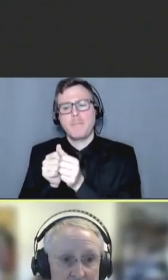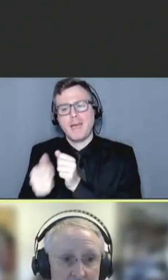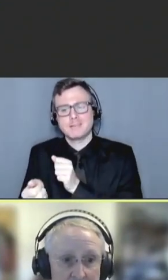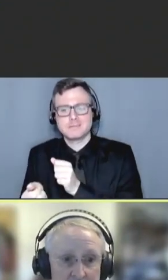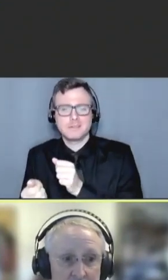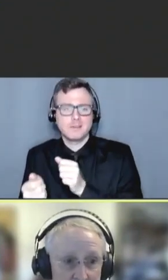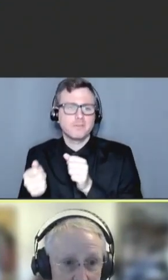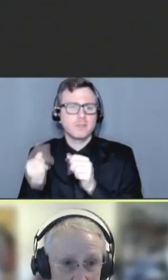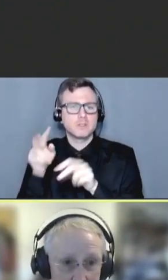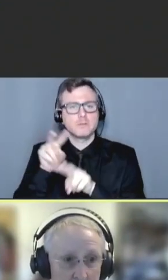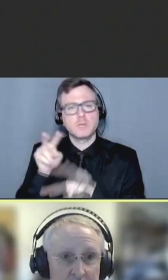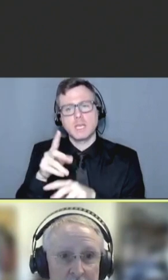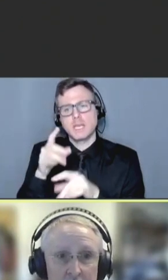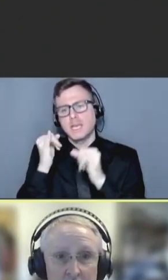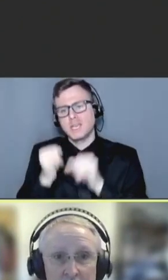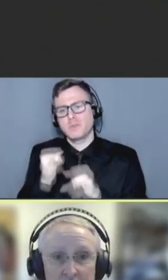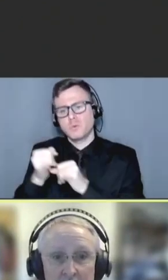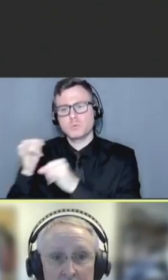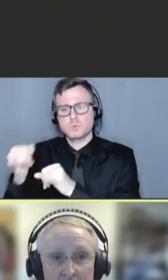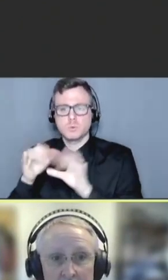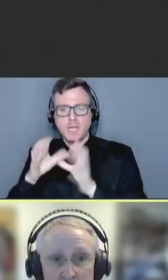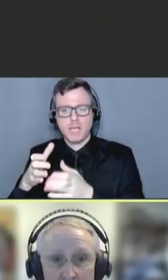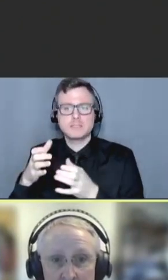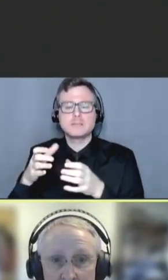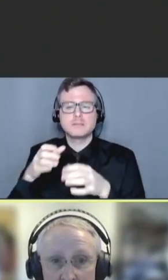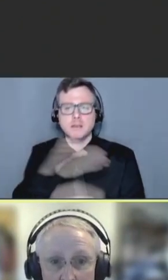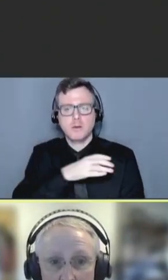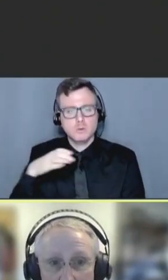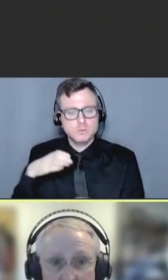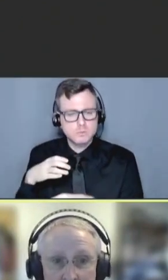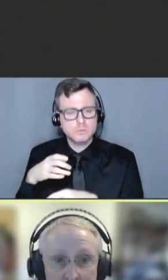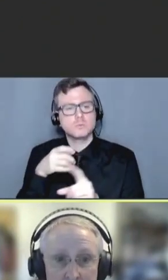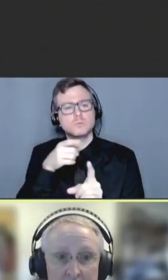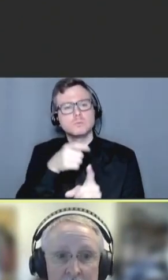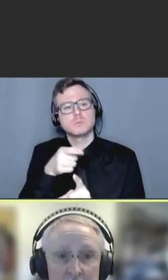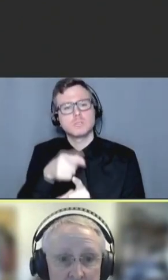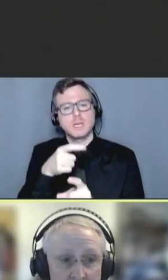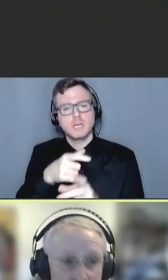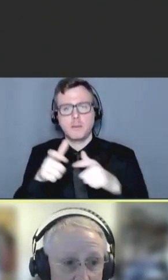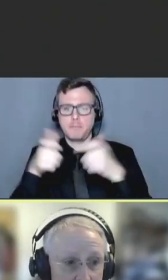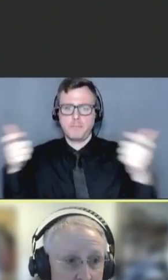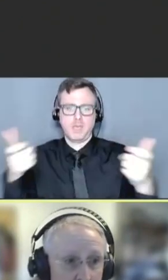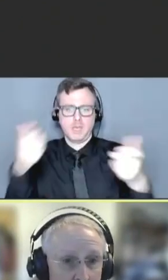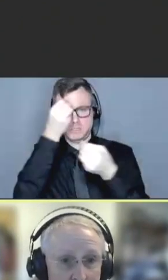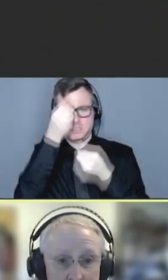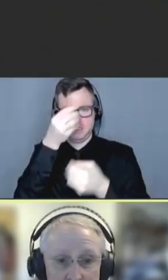case consoles, and clinical research, as well as the large database surveillance programs